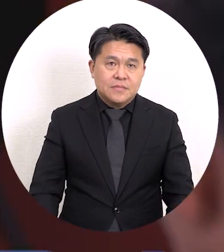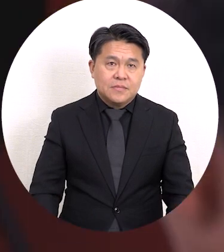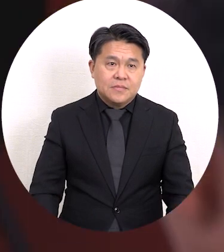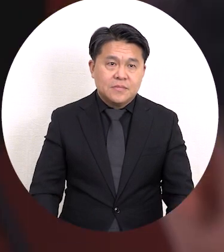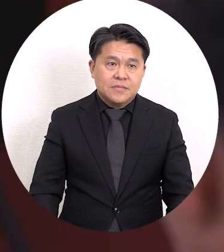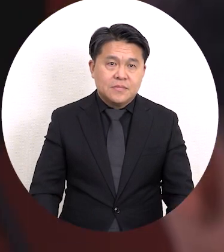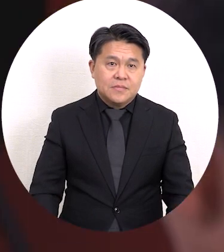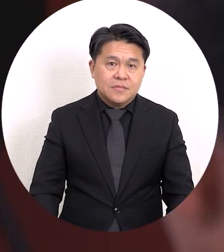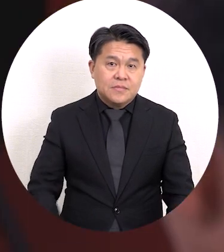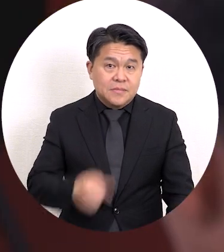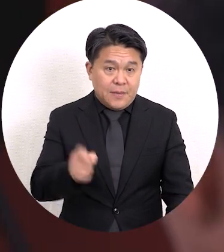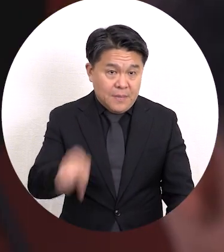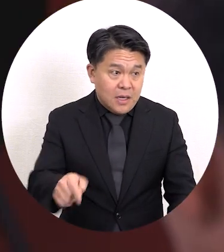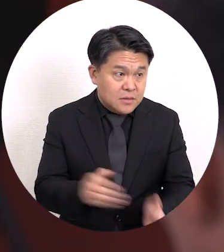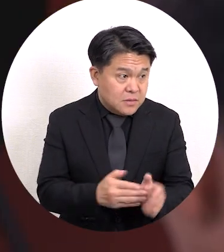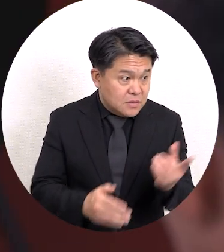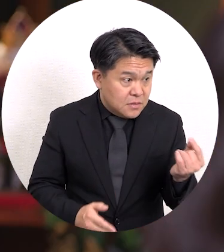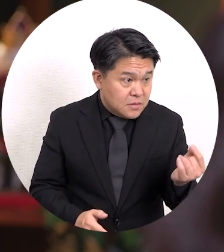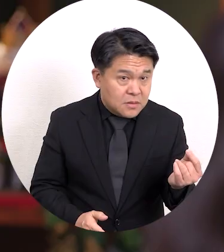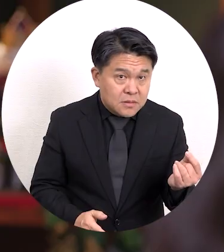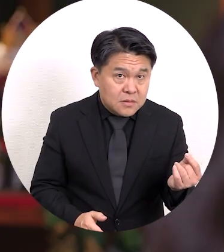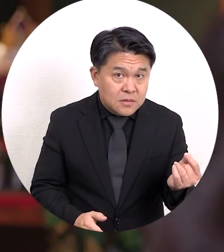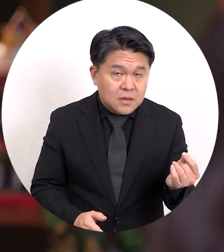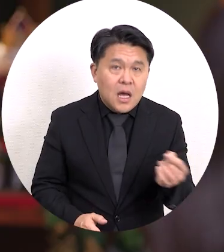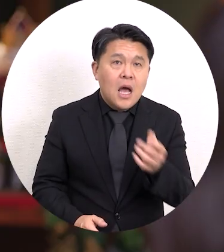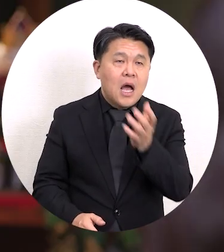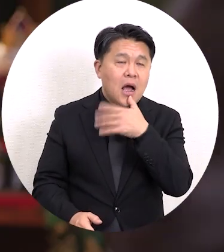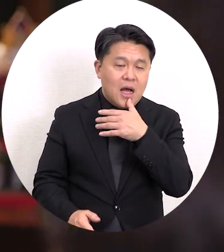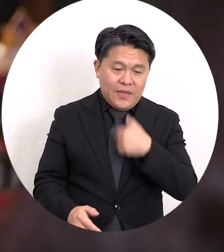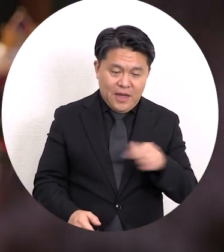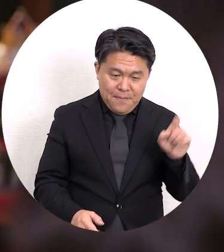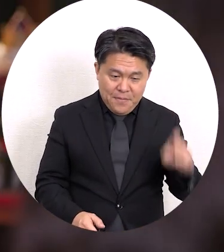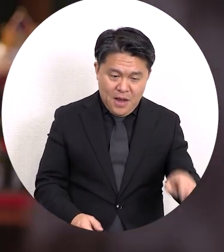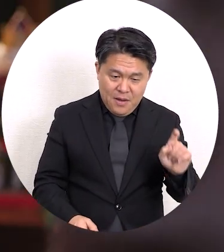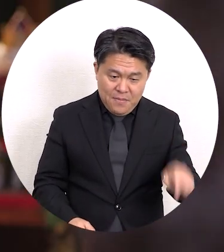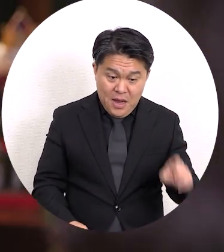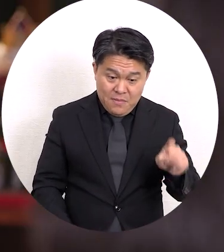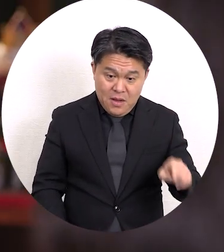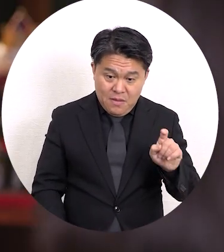You just hit the next beat, right? In your mind. Oh I did! One more time, I'll do it again.